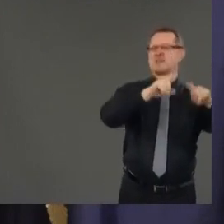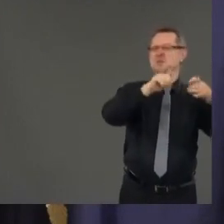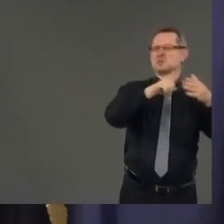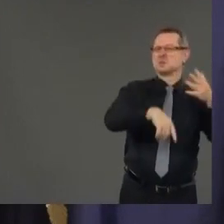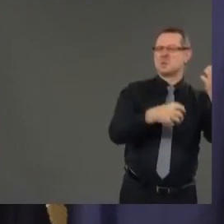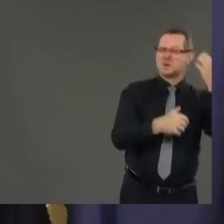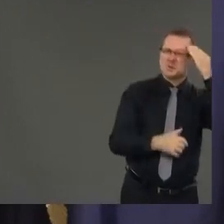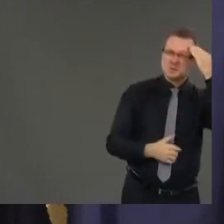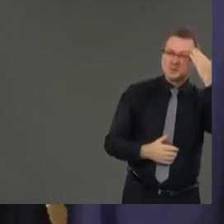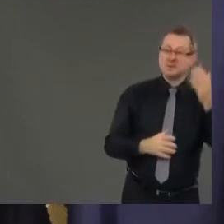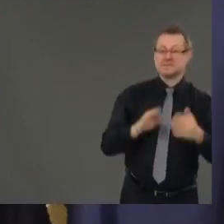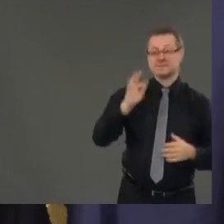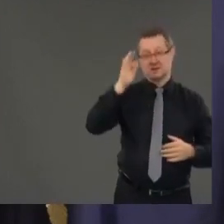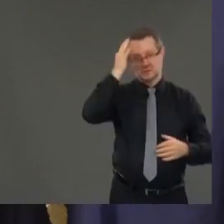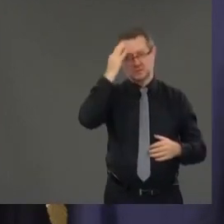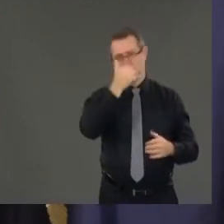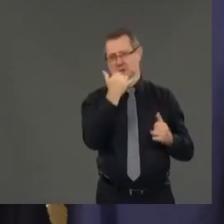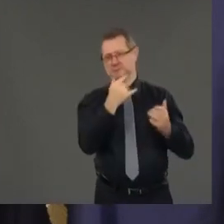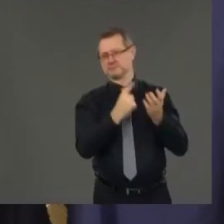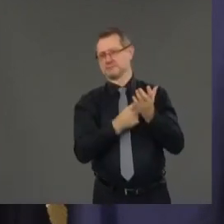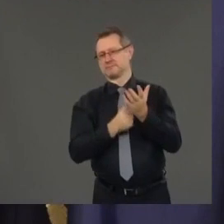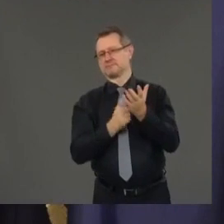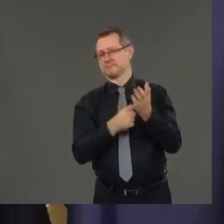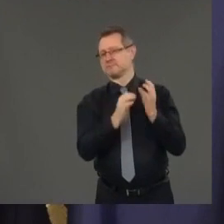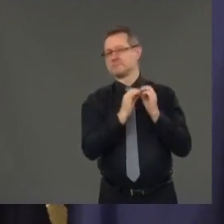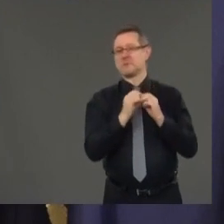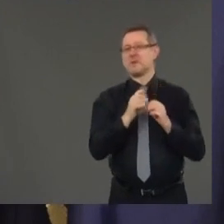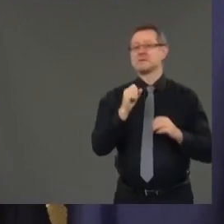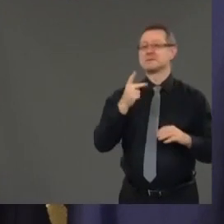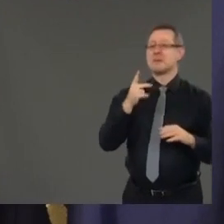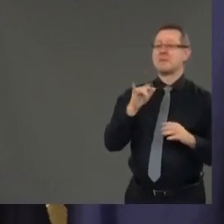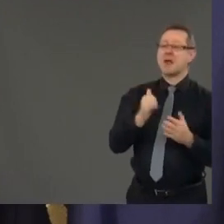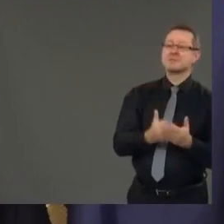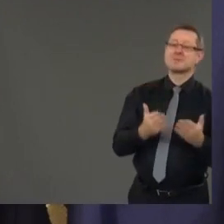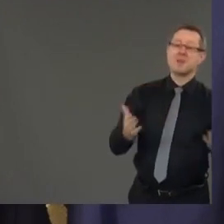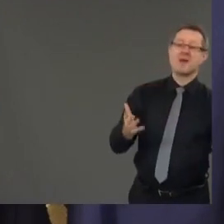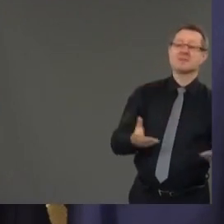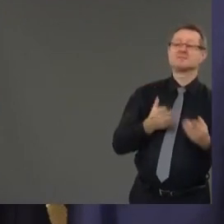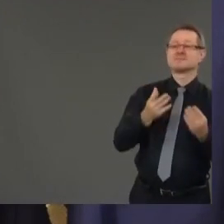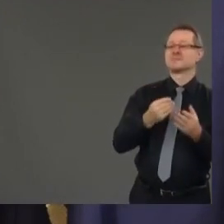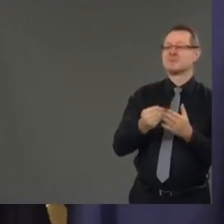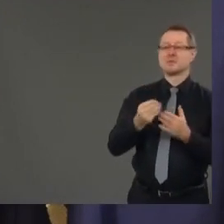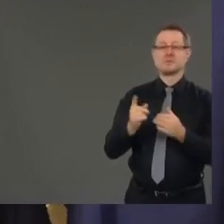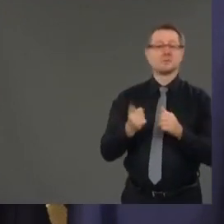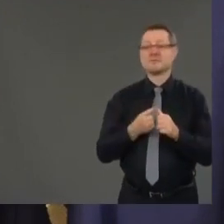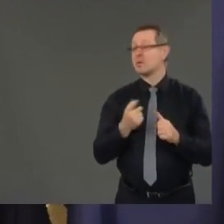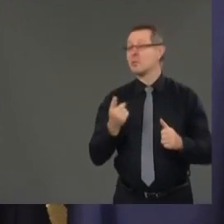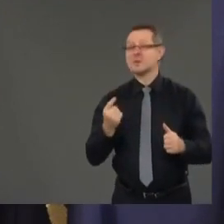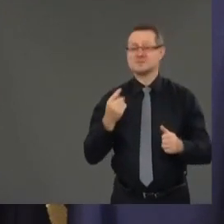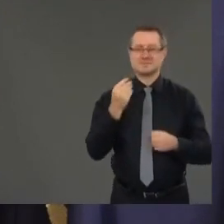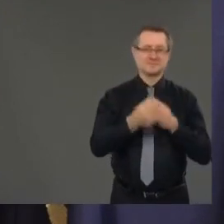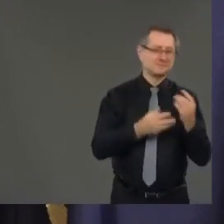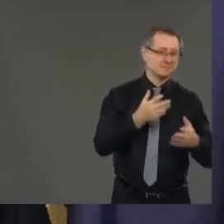SLOWED DOWN. AND THE FEDERAL GOVERNMENT IS